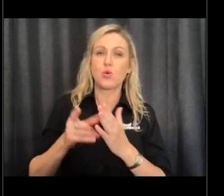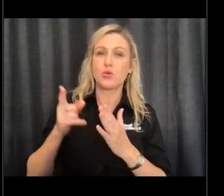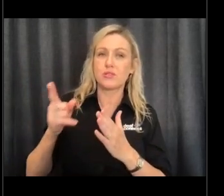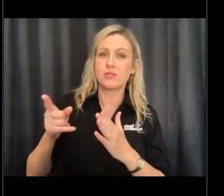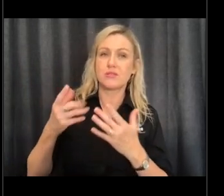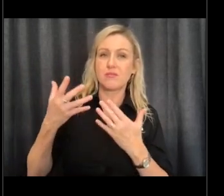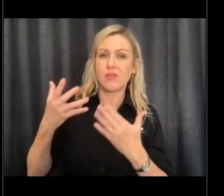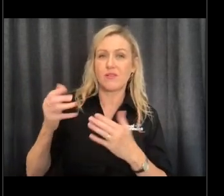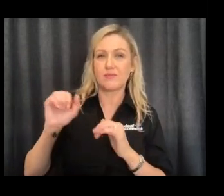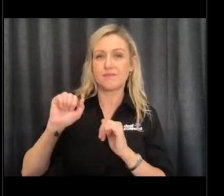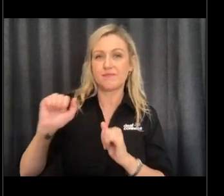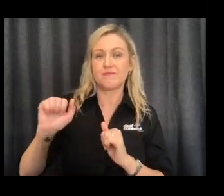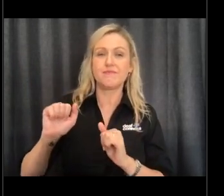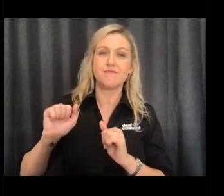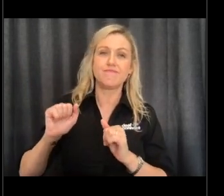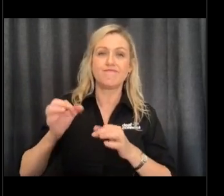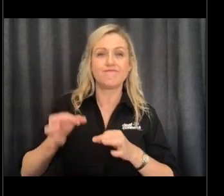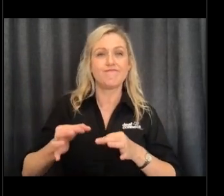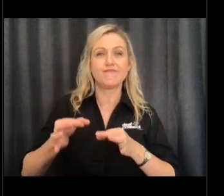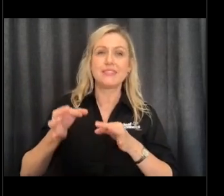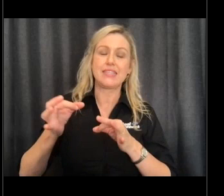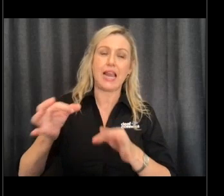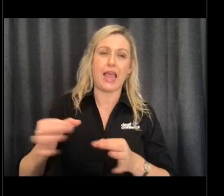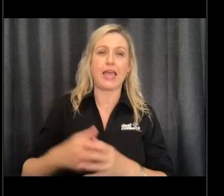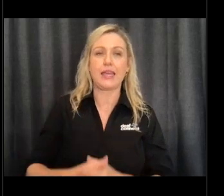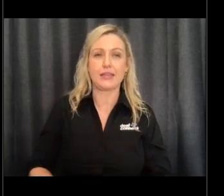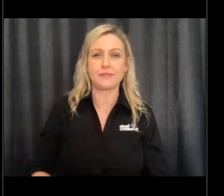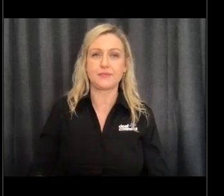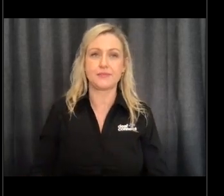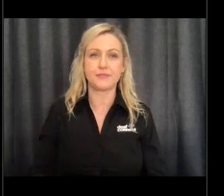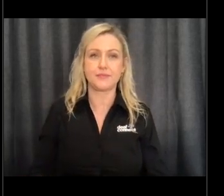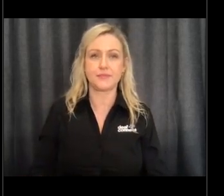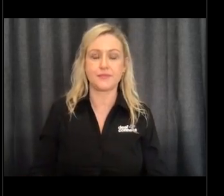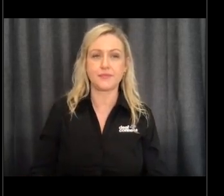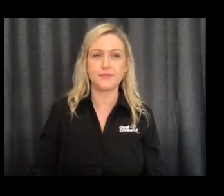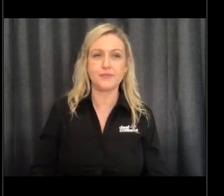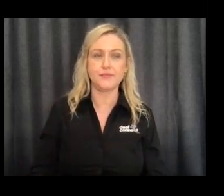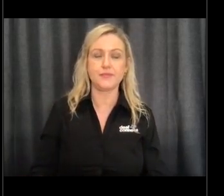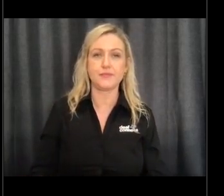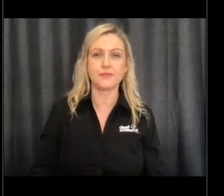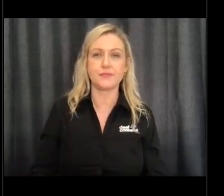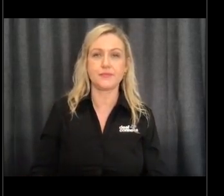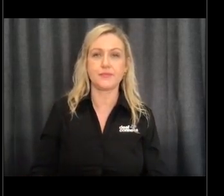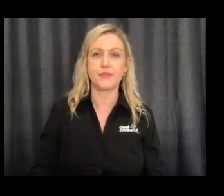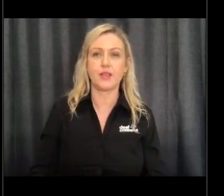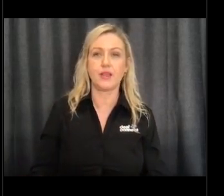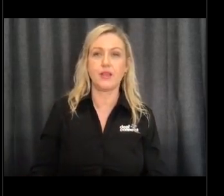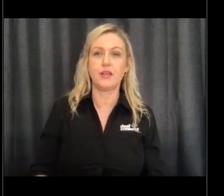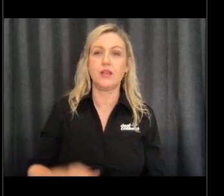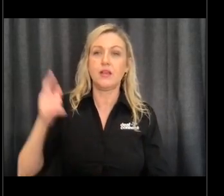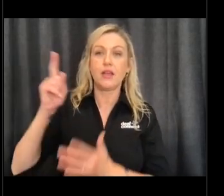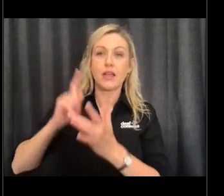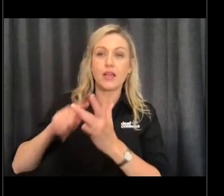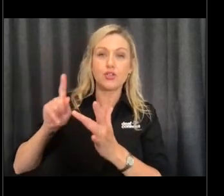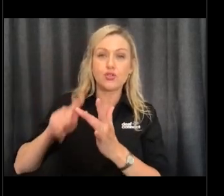The delay as a general rule and neither the insurer or the person who has been affected